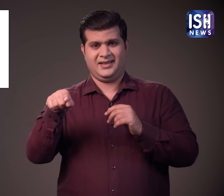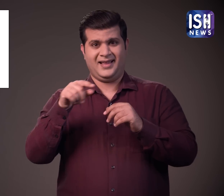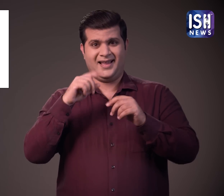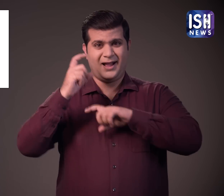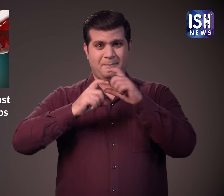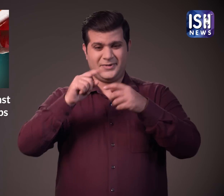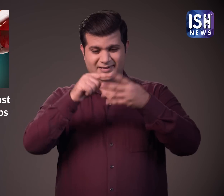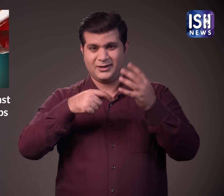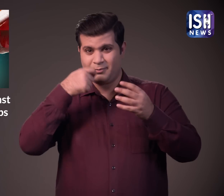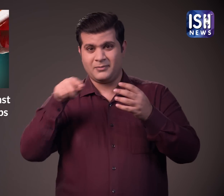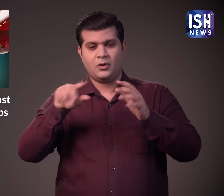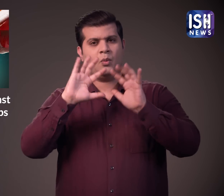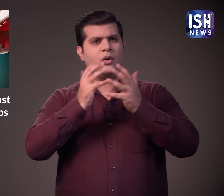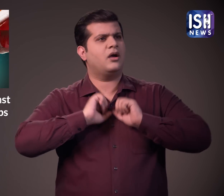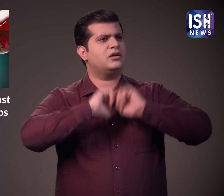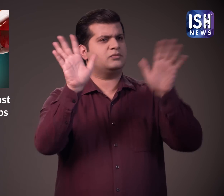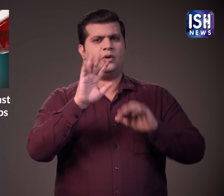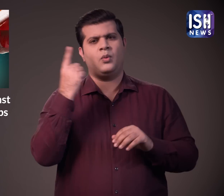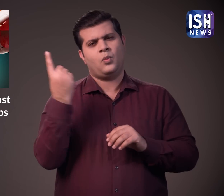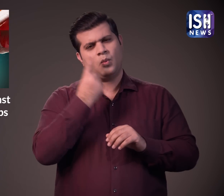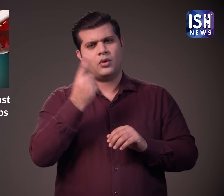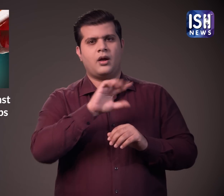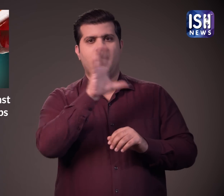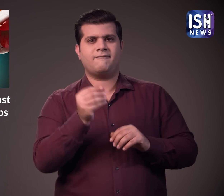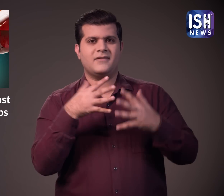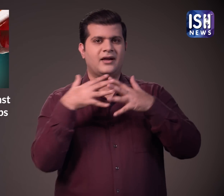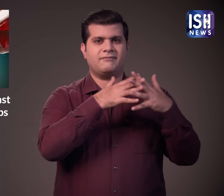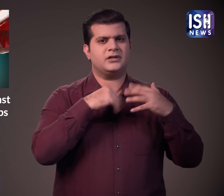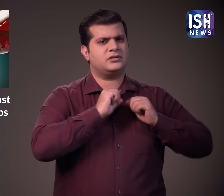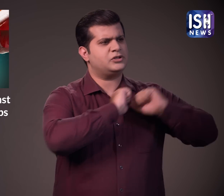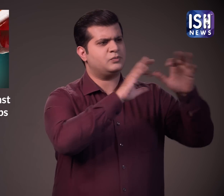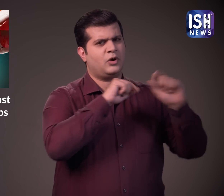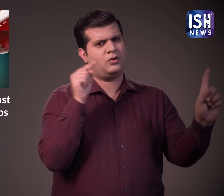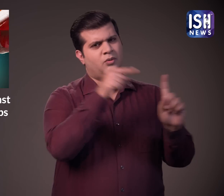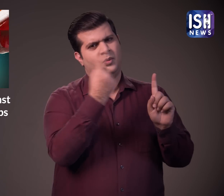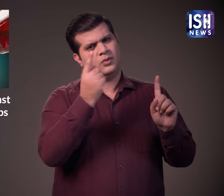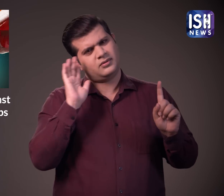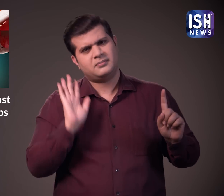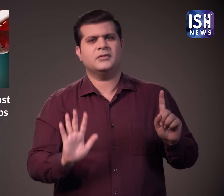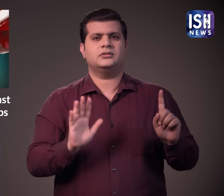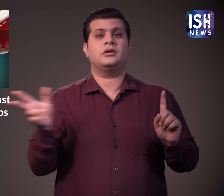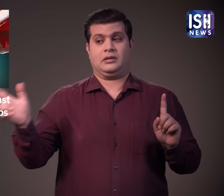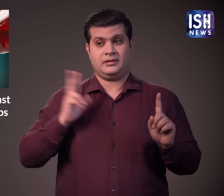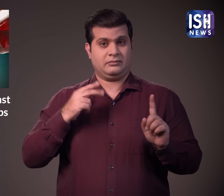that the manufacturer had supplied the cough syrups only to Gambia.